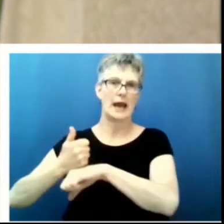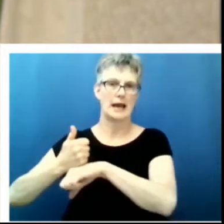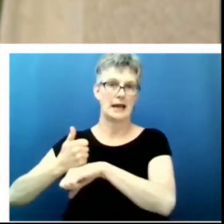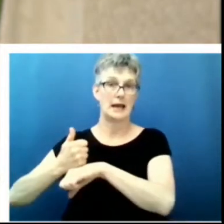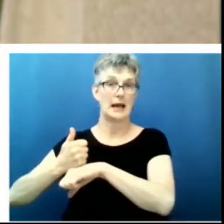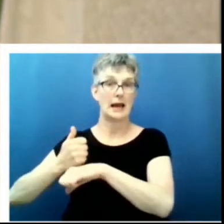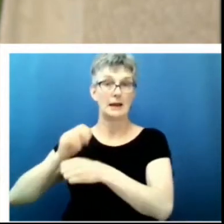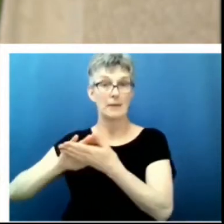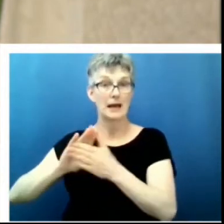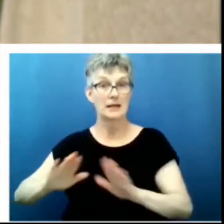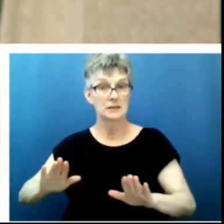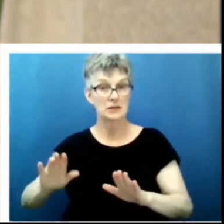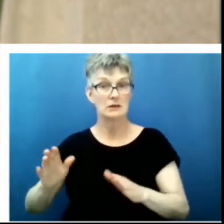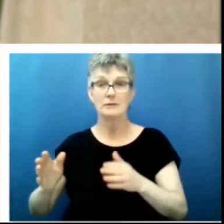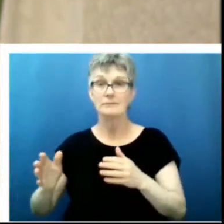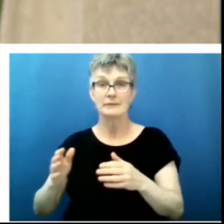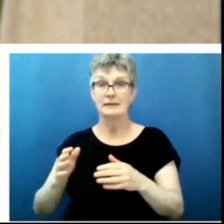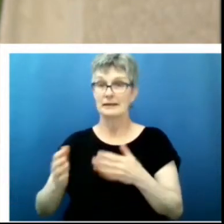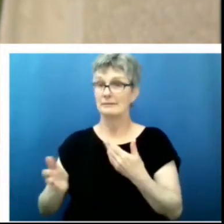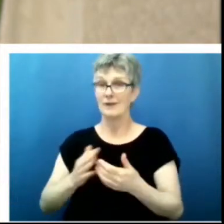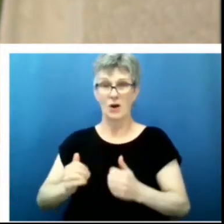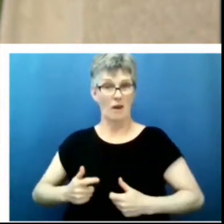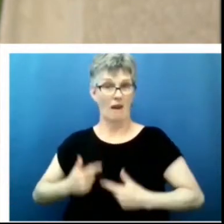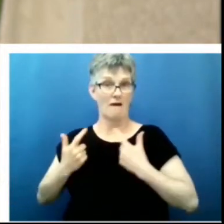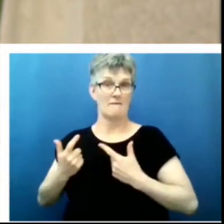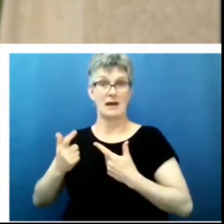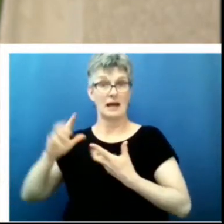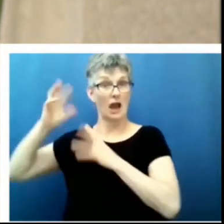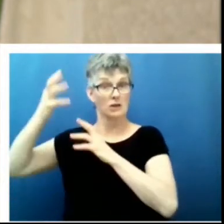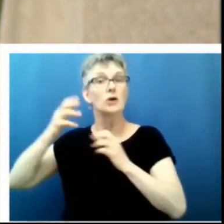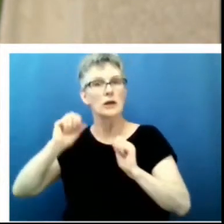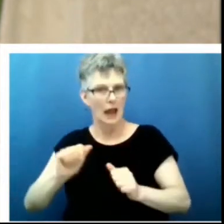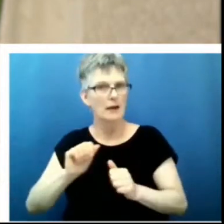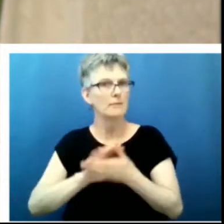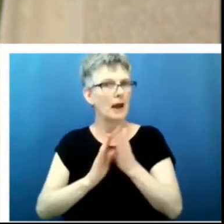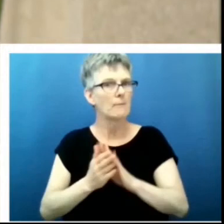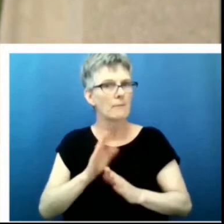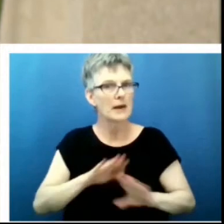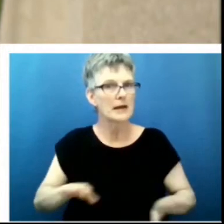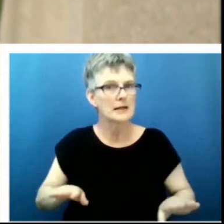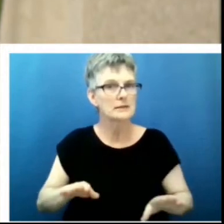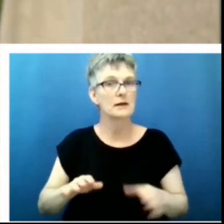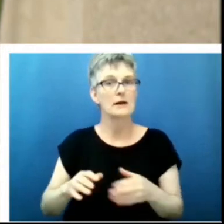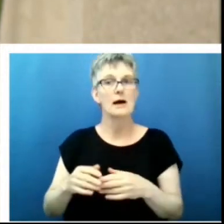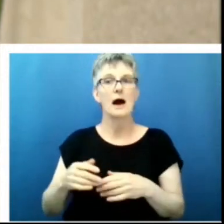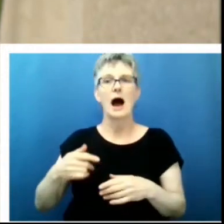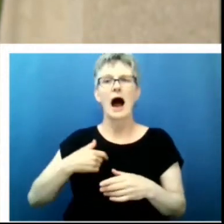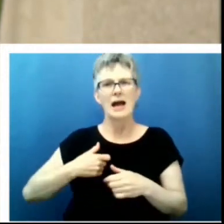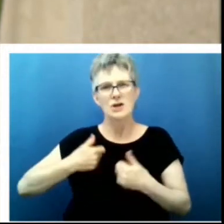I became obsessed with that question. Pouring over all the energy training and peace training I could get my hands on.